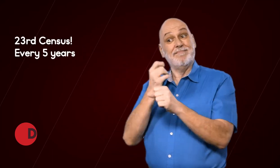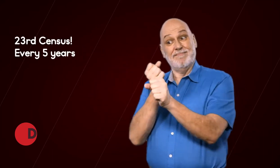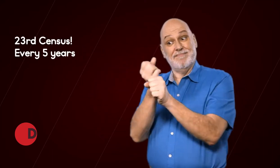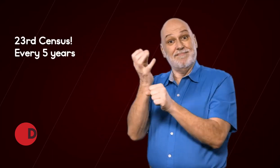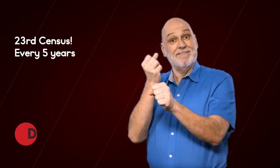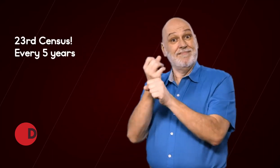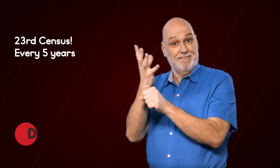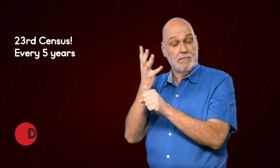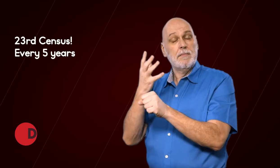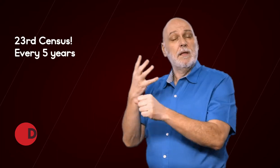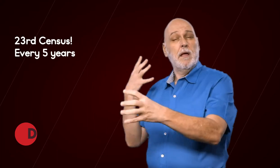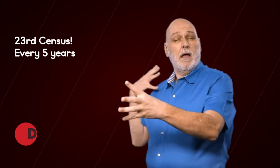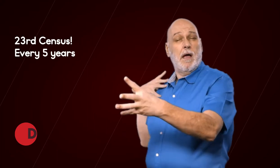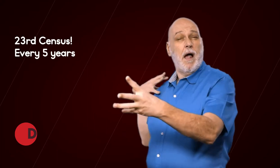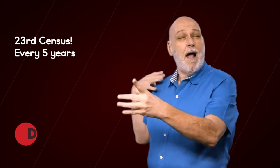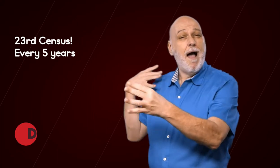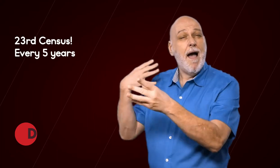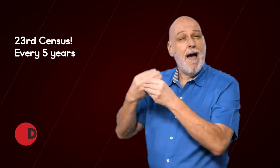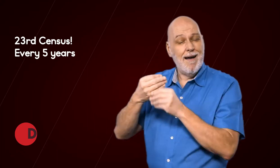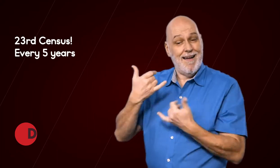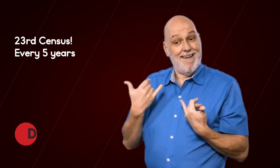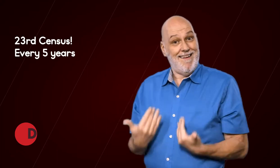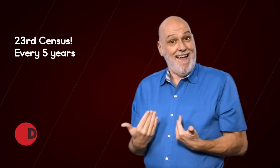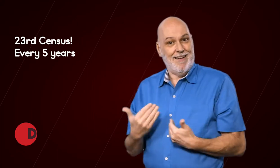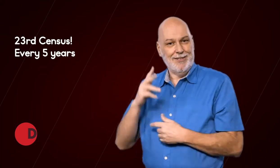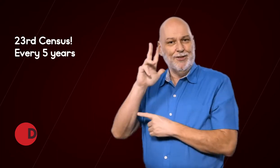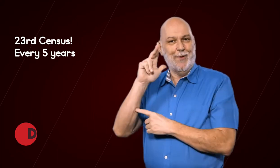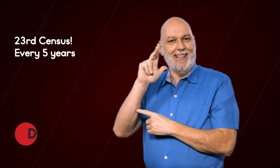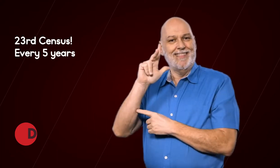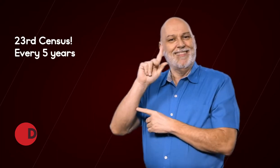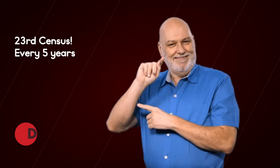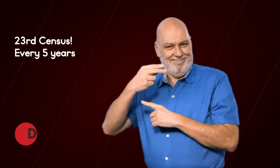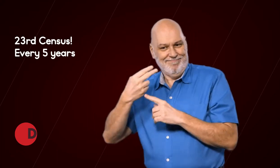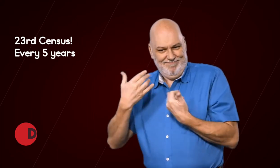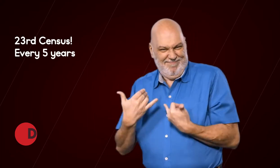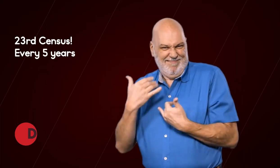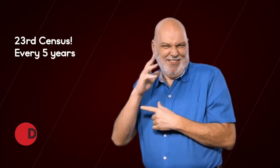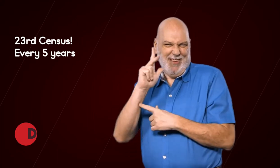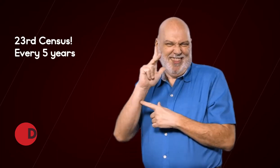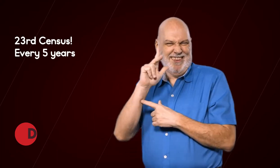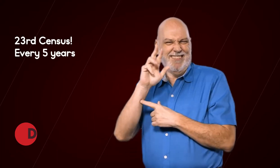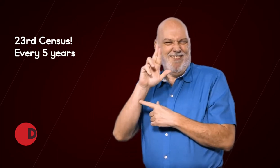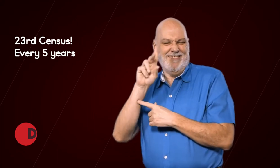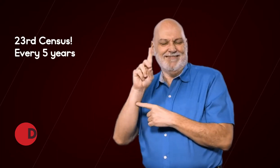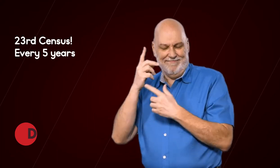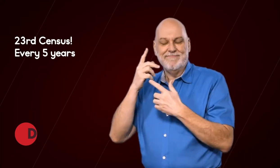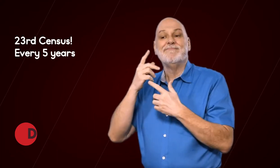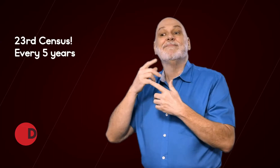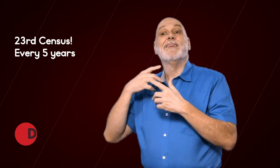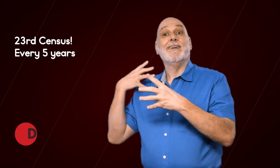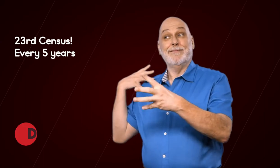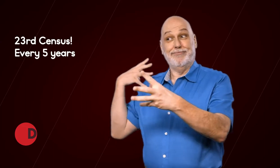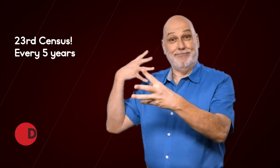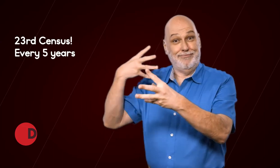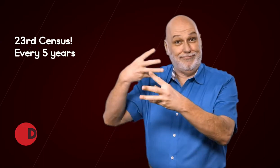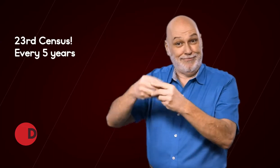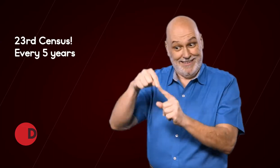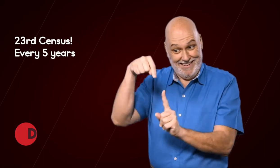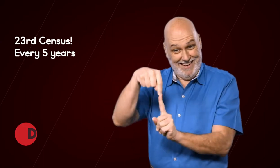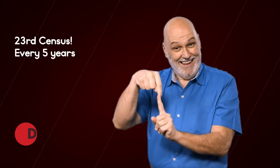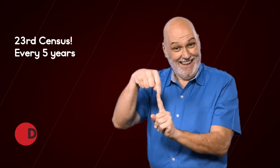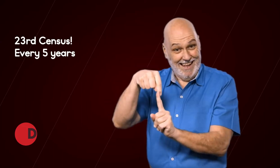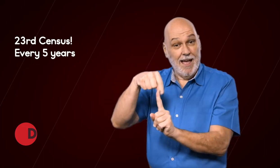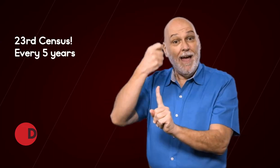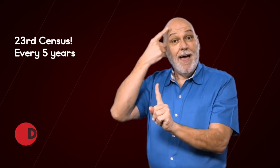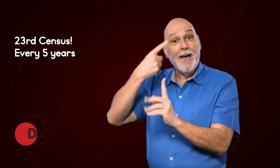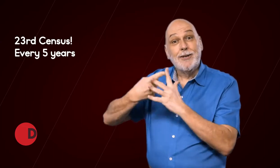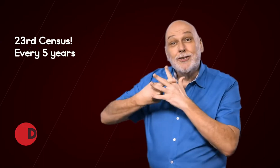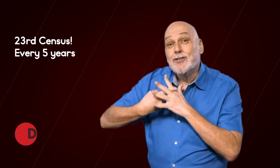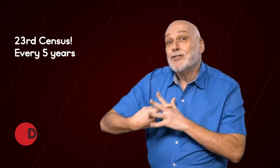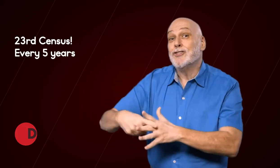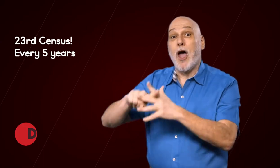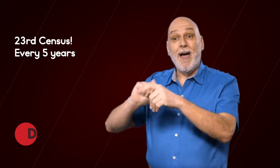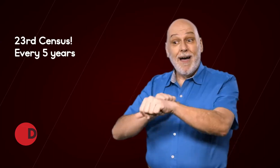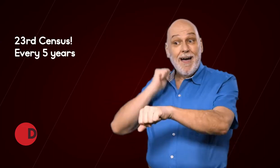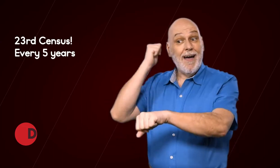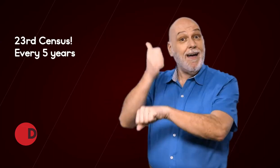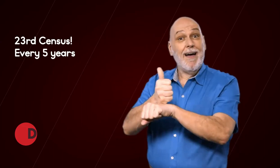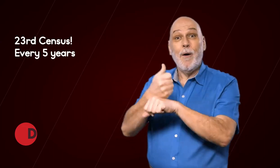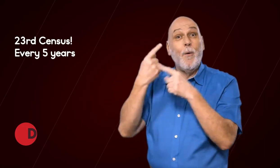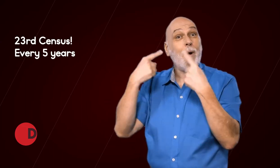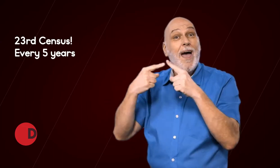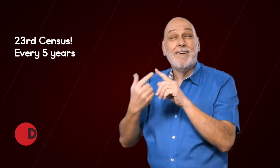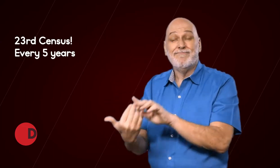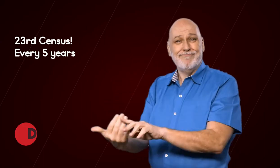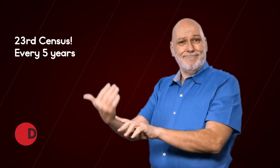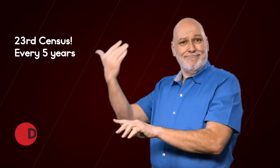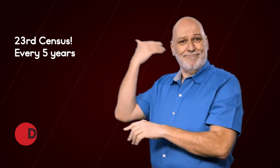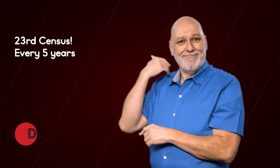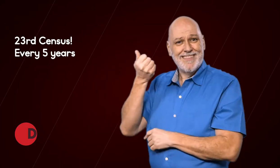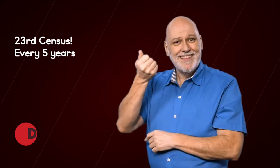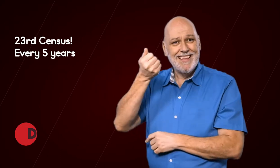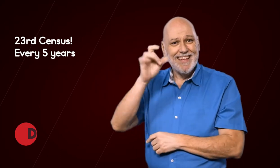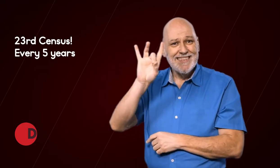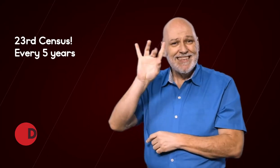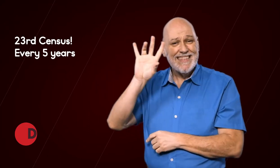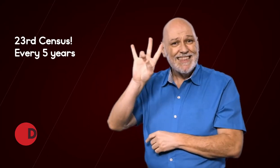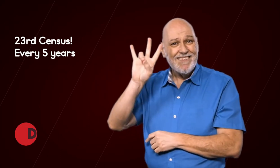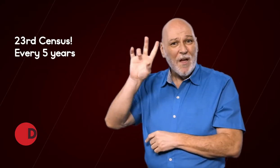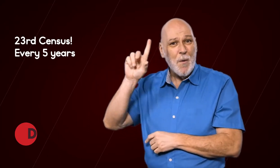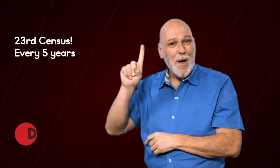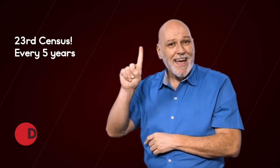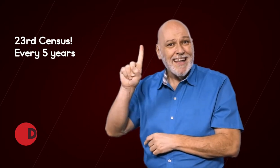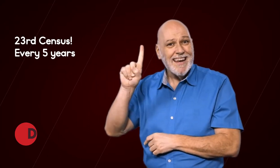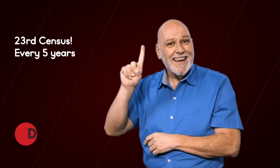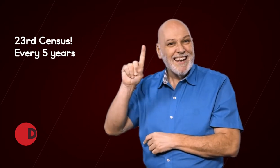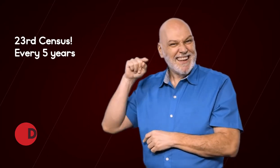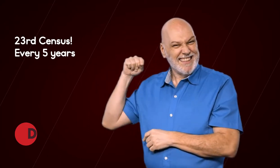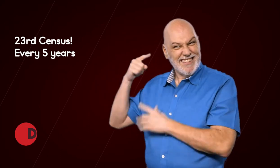This will be the 23rd time the Census is being taken since the